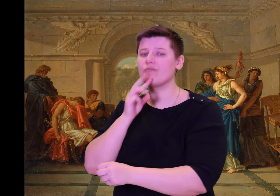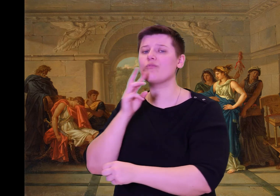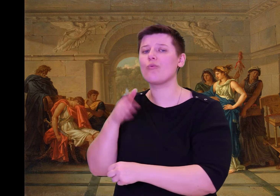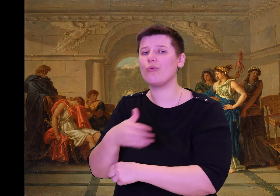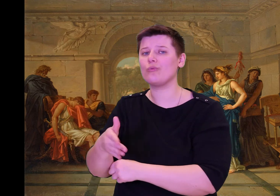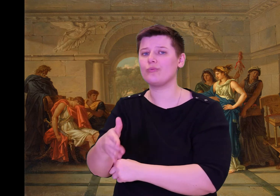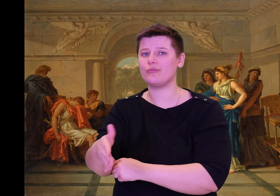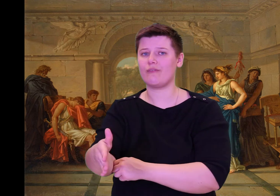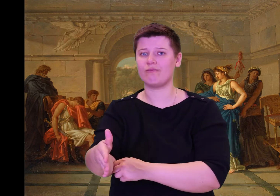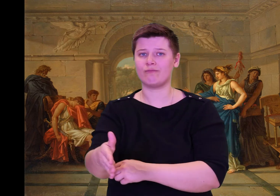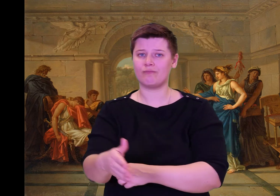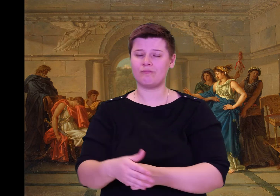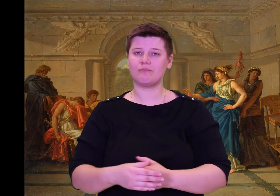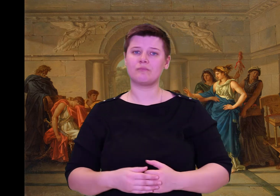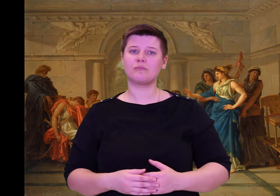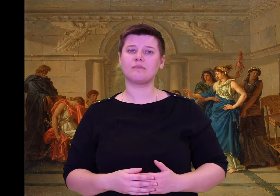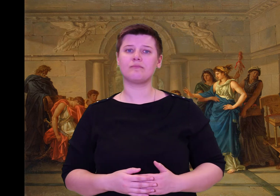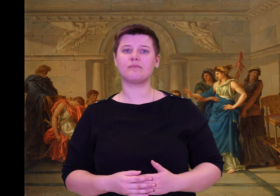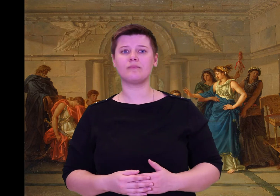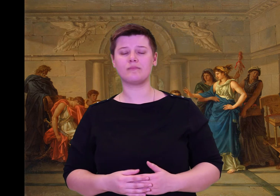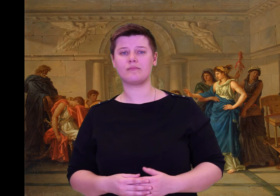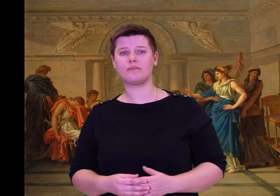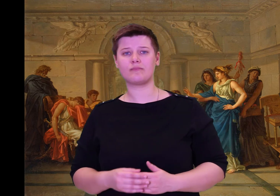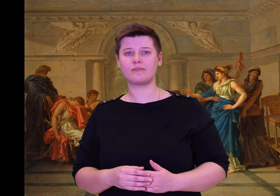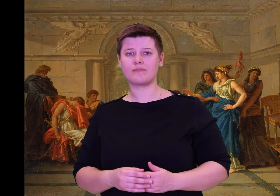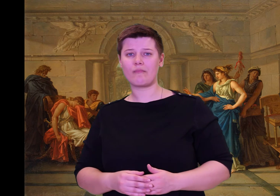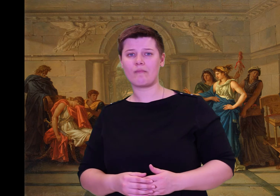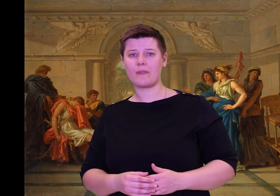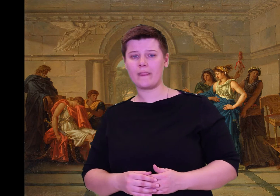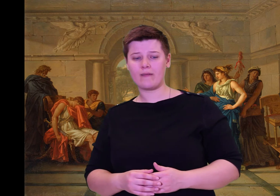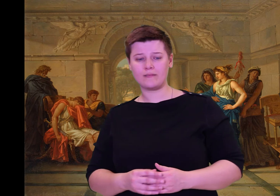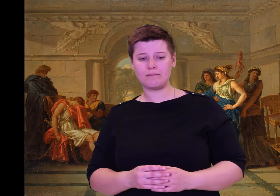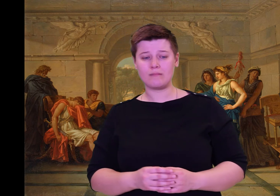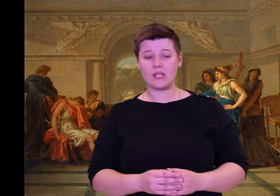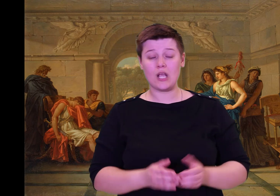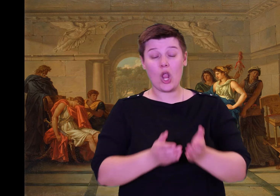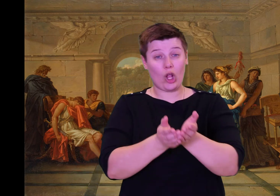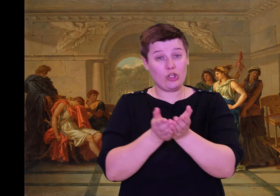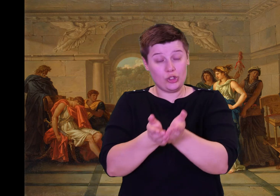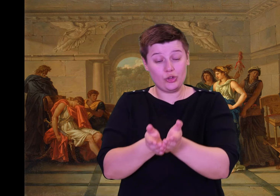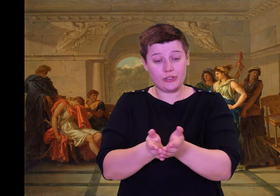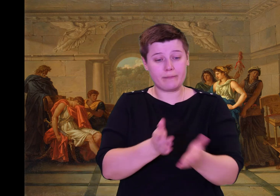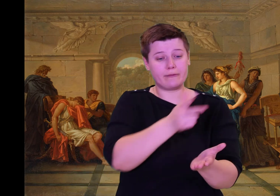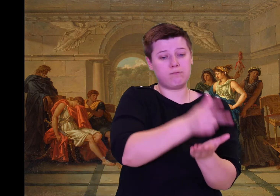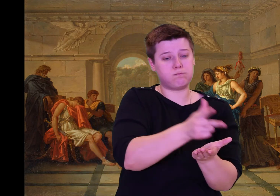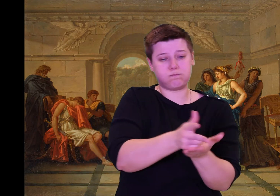balanced ships into the salty sea, put up the masts and fixed the sails, and then